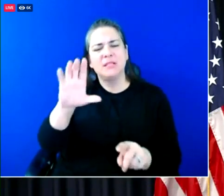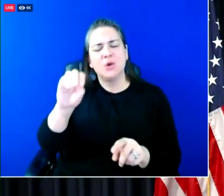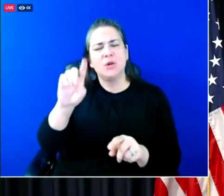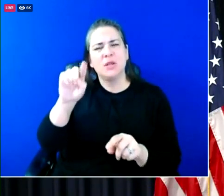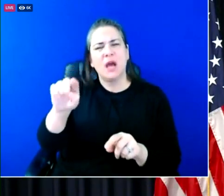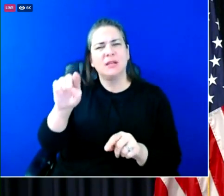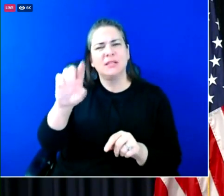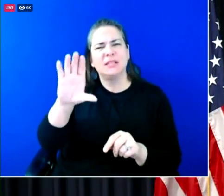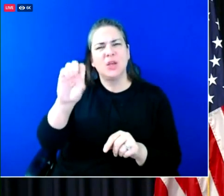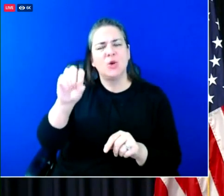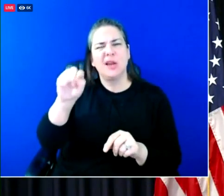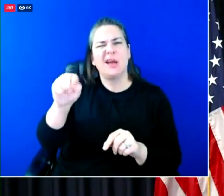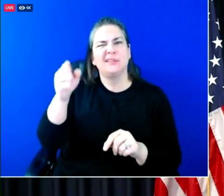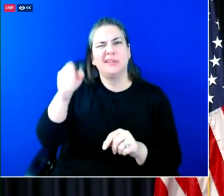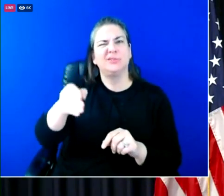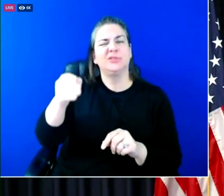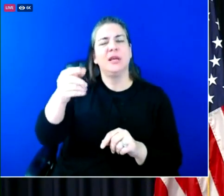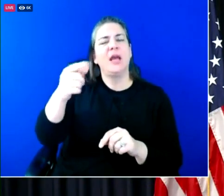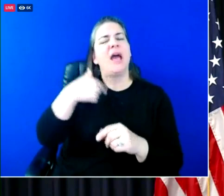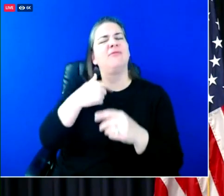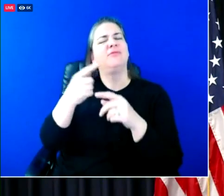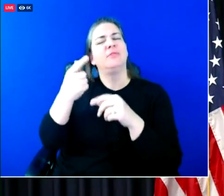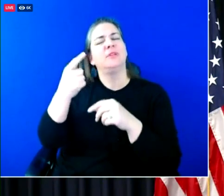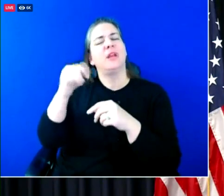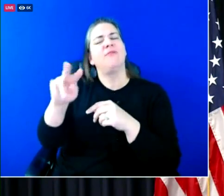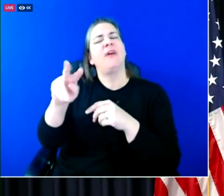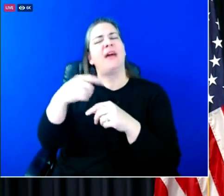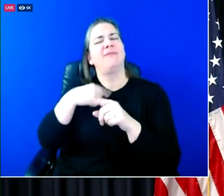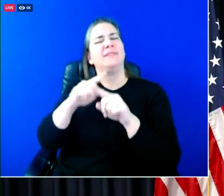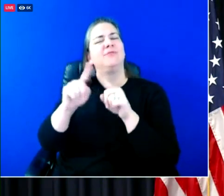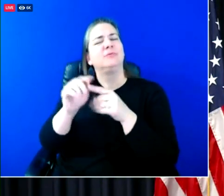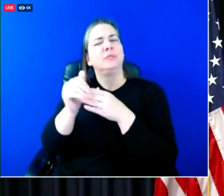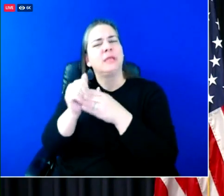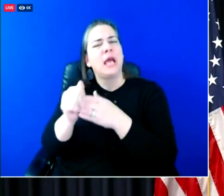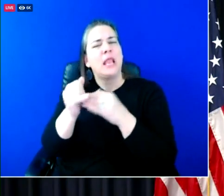information. If you experienced a downed power line or power outage,